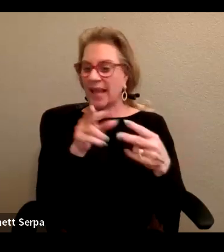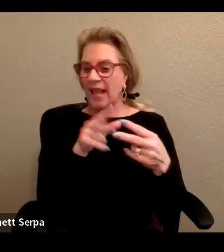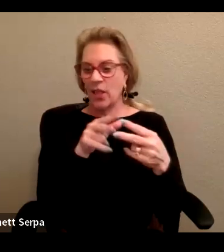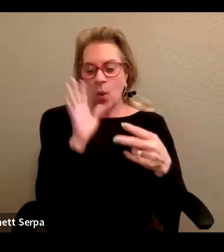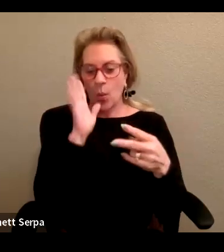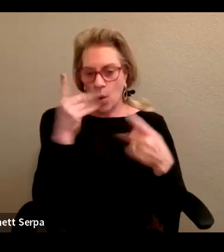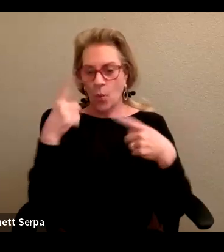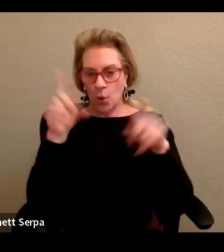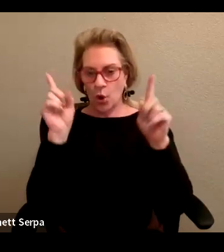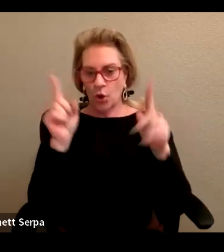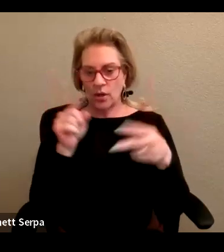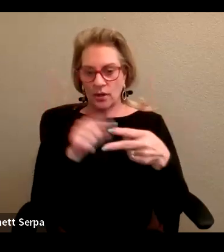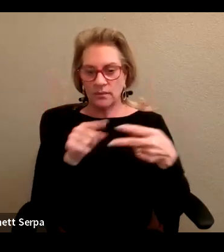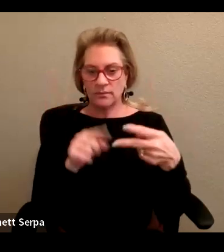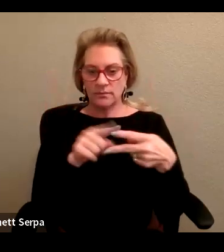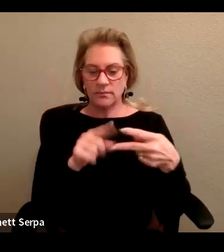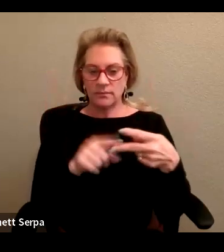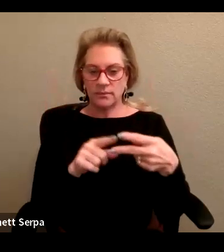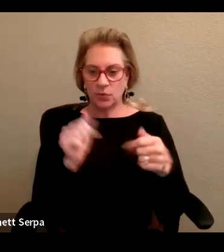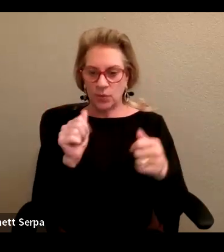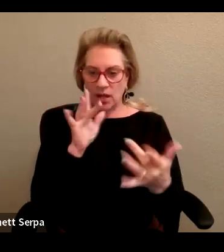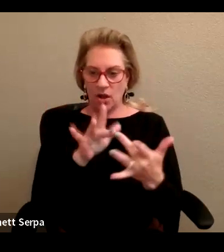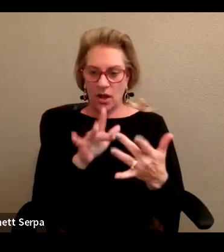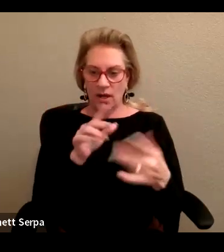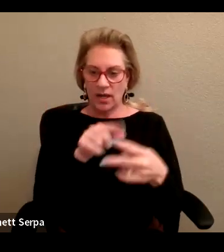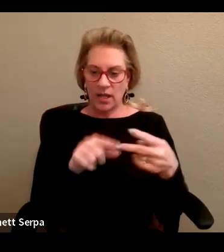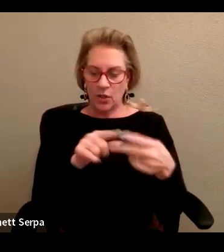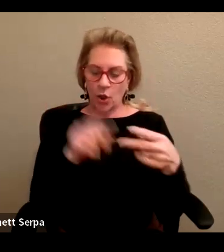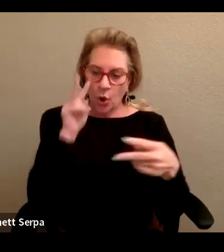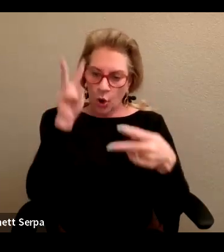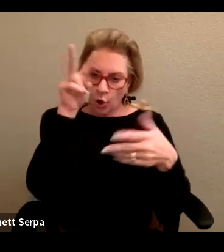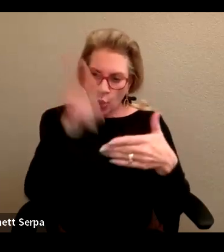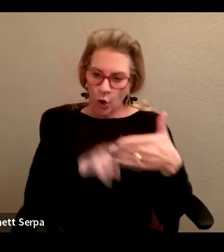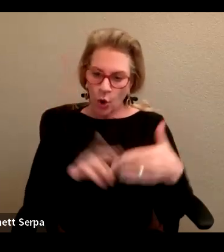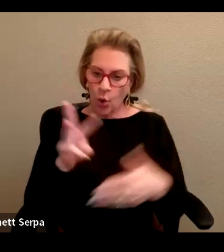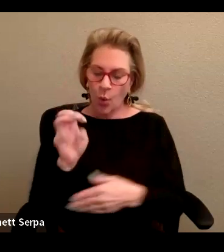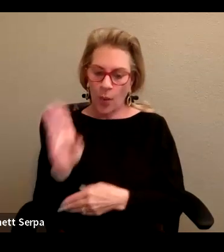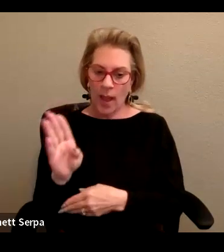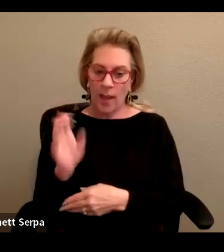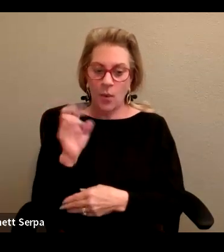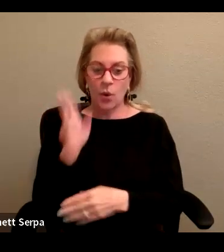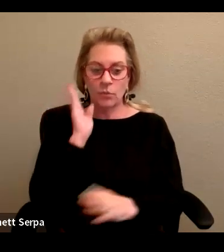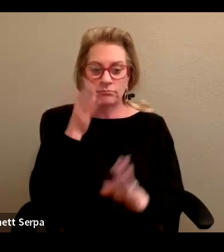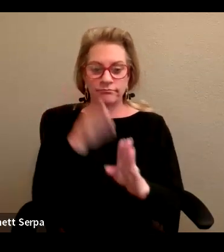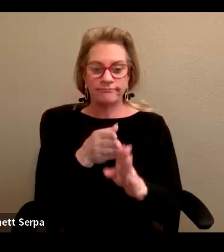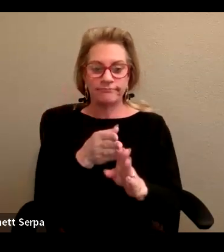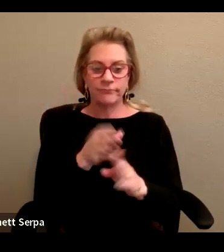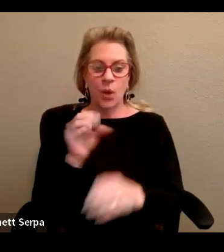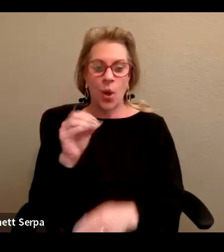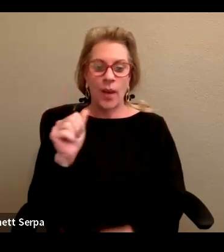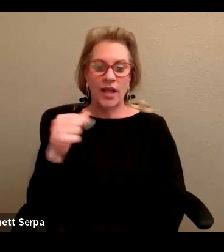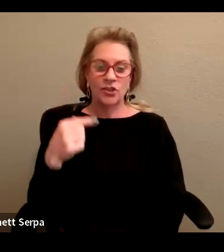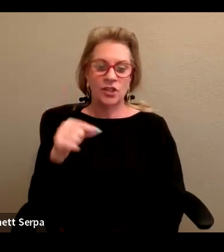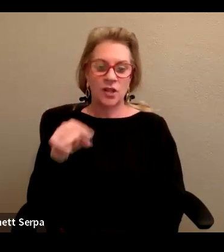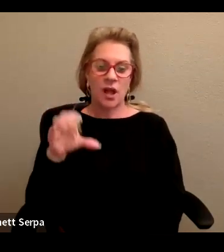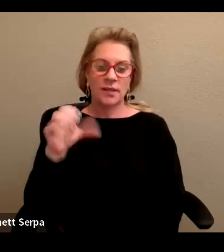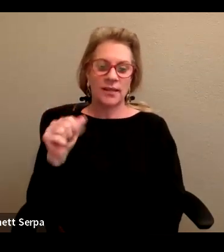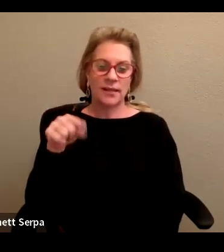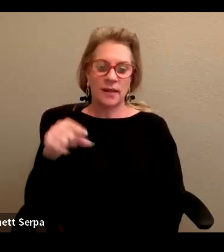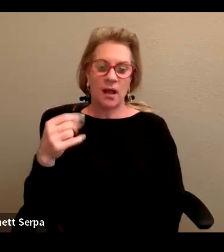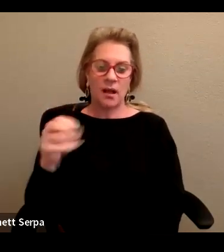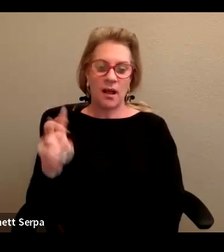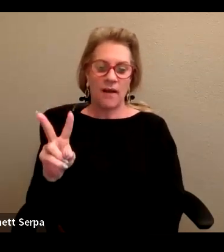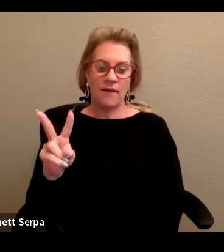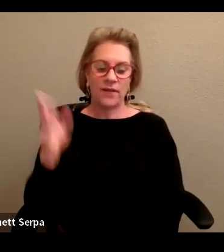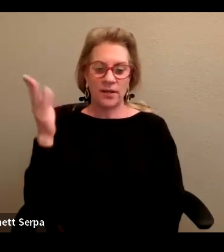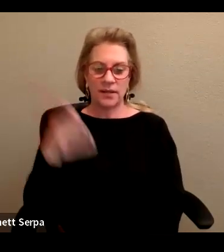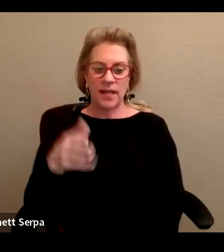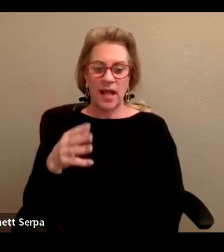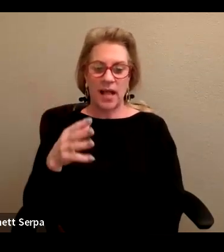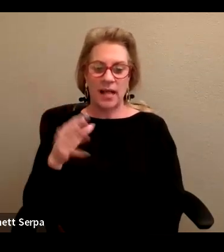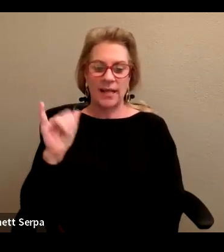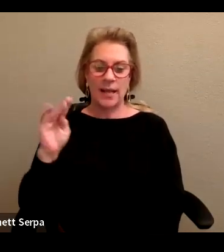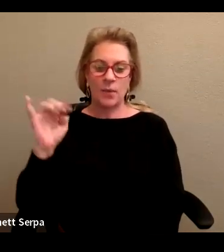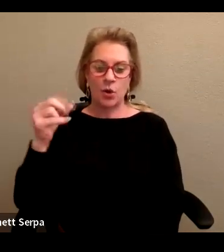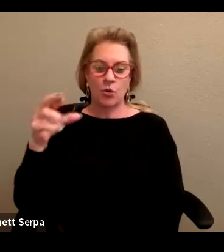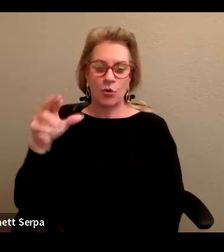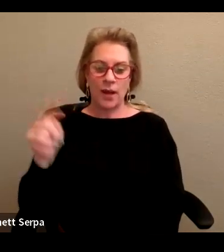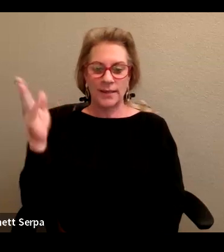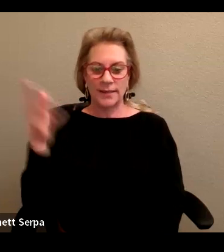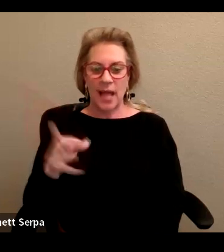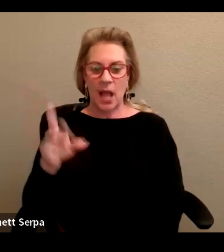community- briefings or uh directly accessed at oag.ca.gov imigrant resources uh so you'll be